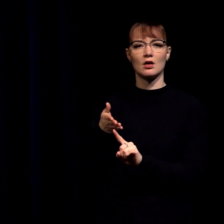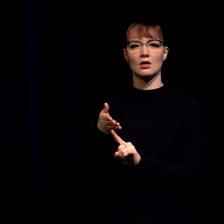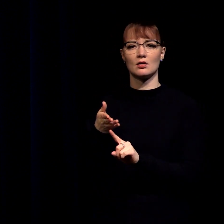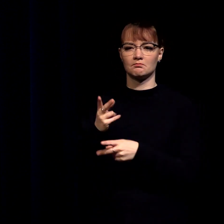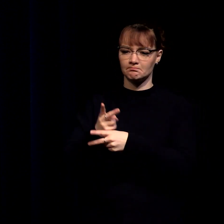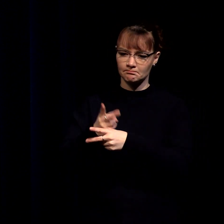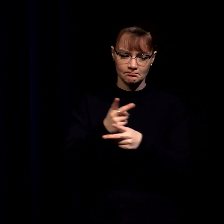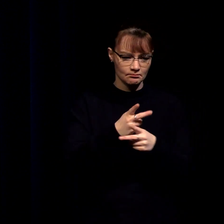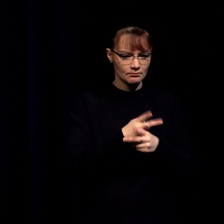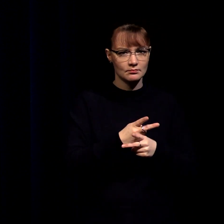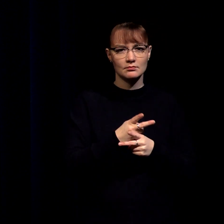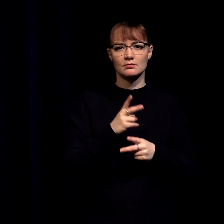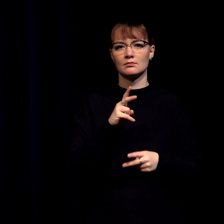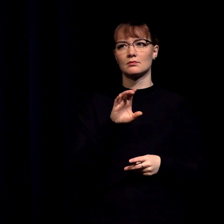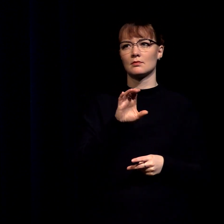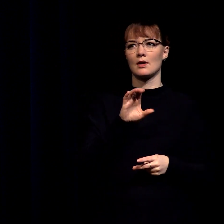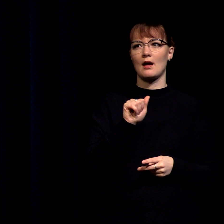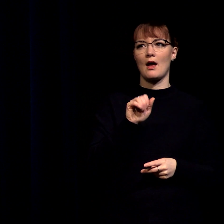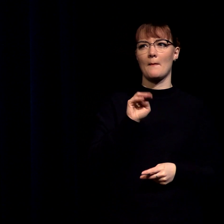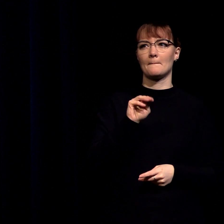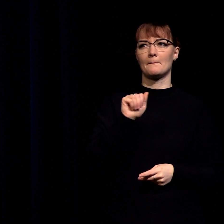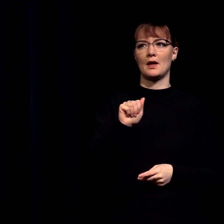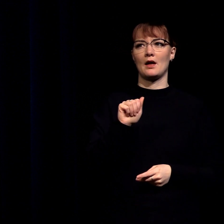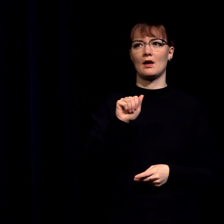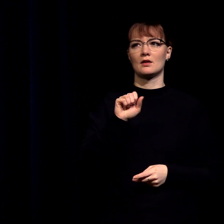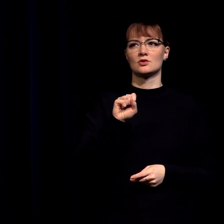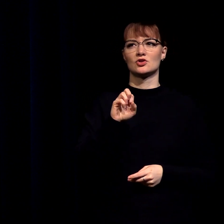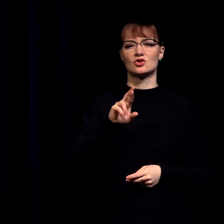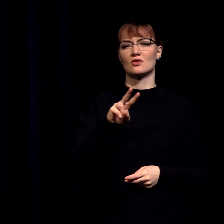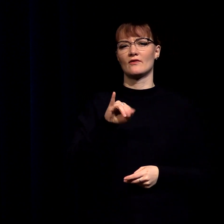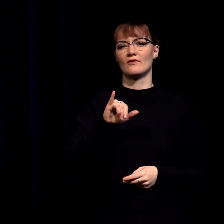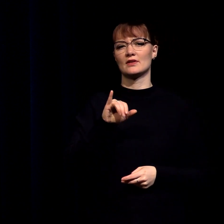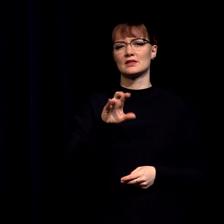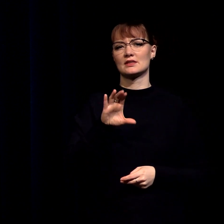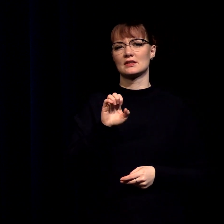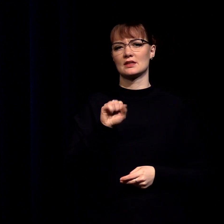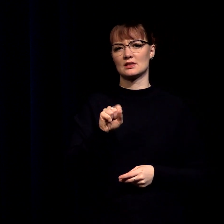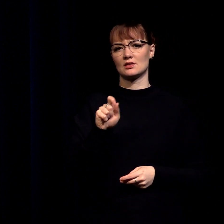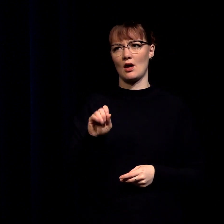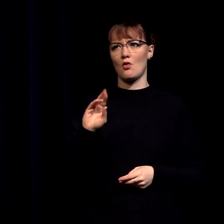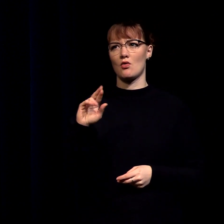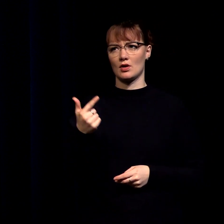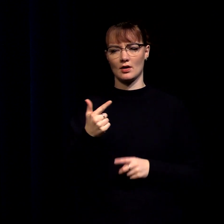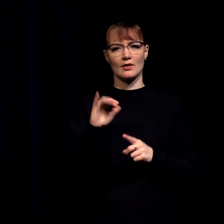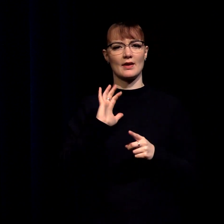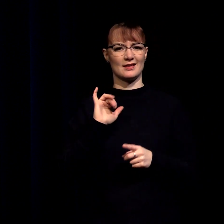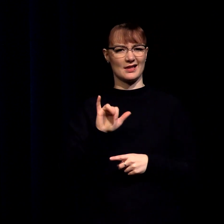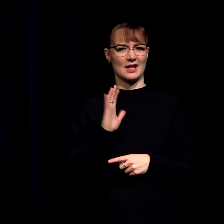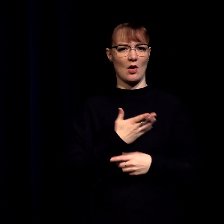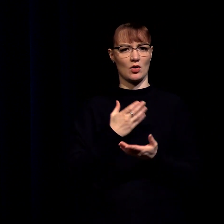people you can go to camaservices.org That is our relief and development arm and you can be generous there if the